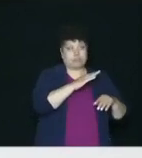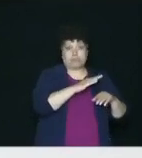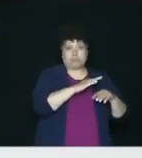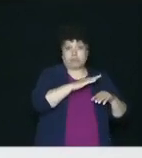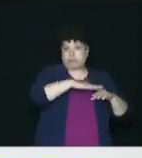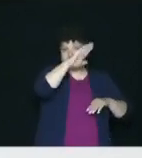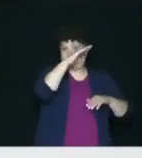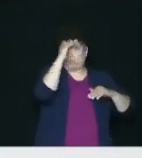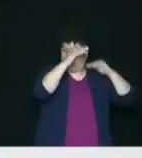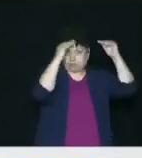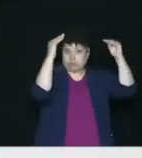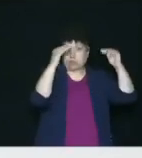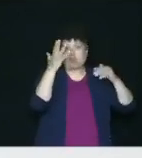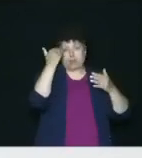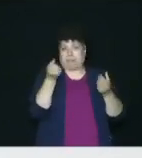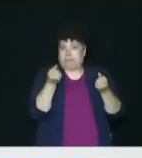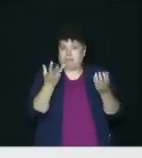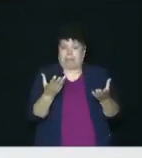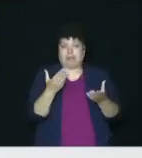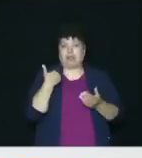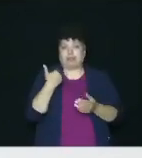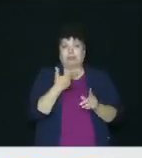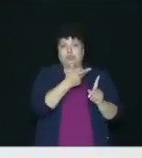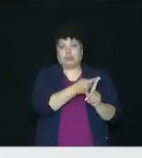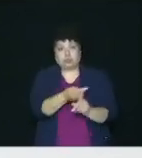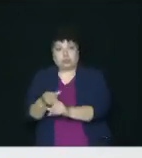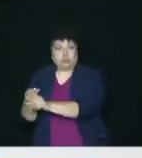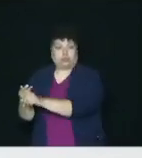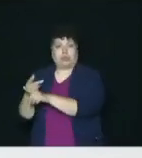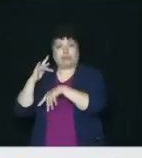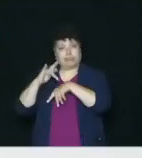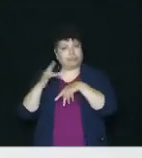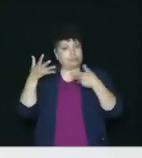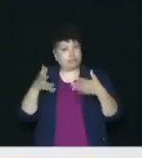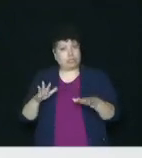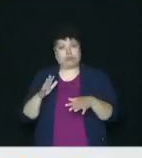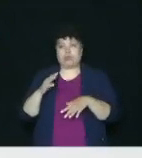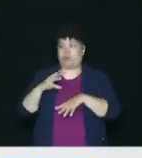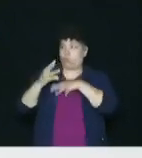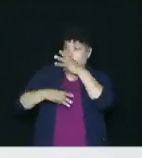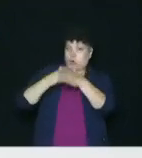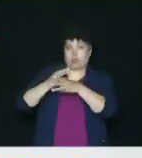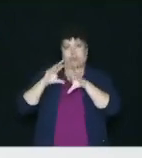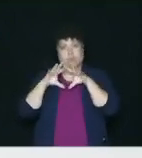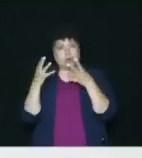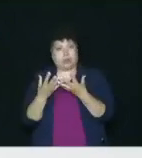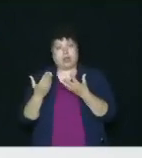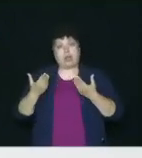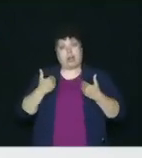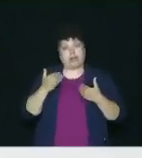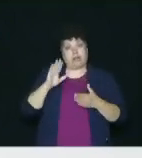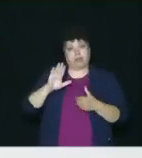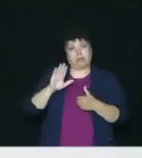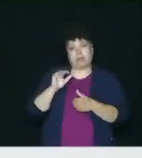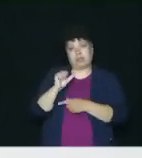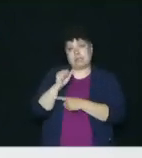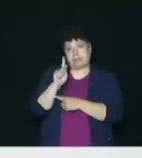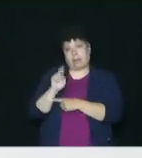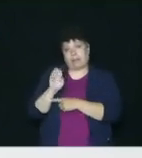CLINIC FOR CHILDREN AND THOSE OLDER.